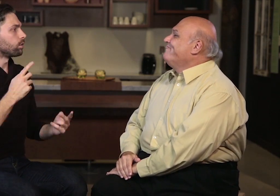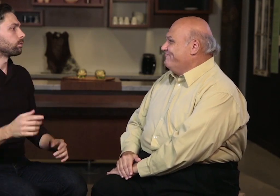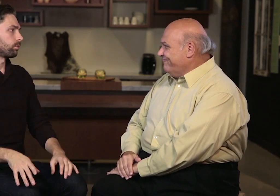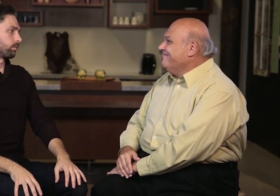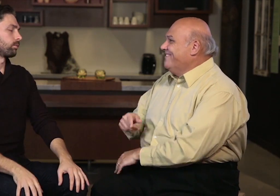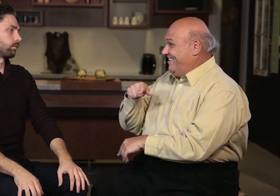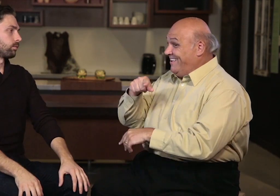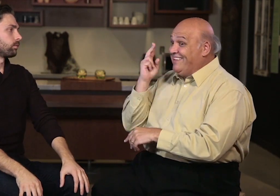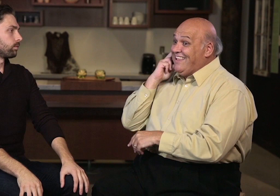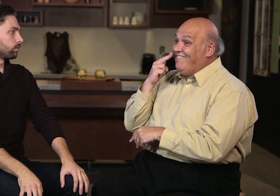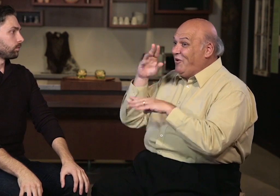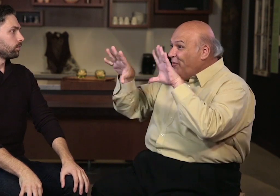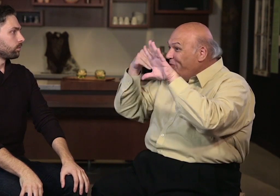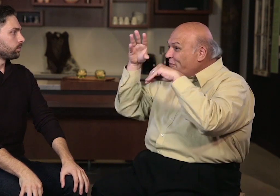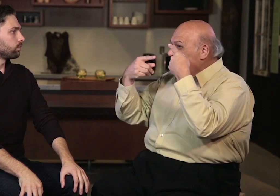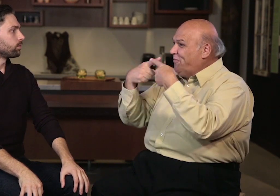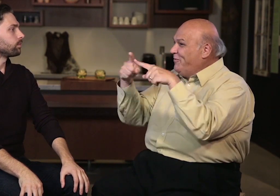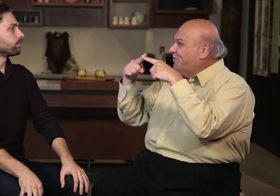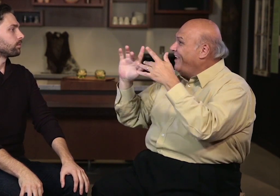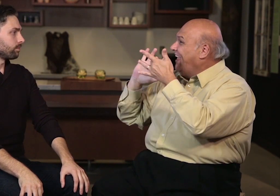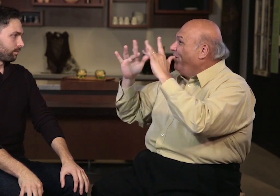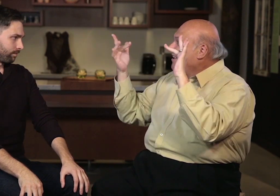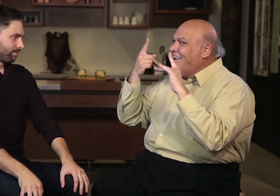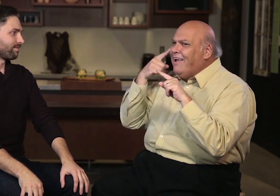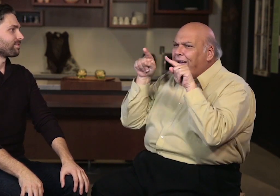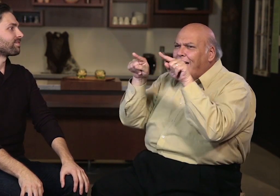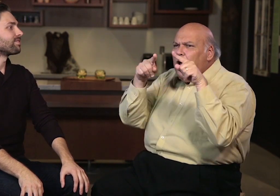when they see other Deaf people succeed. Deaf people are able to learn through the Internet